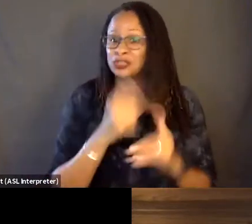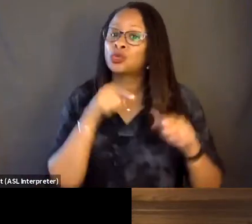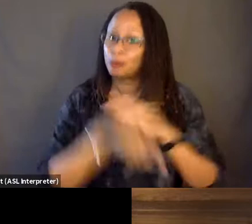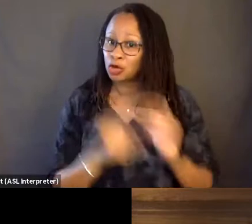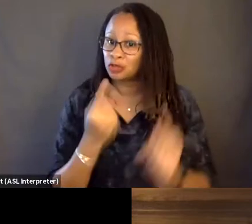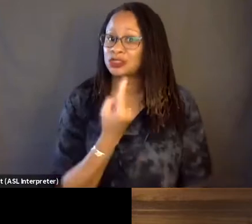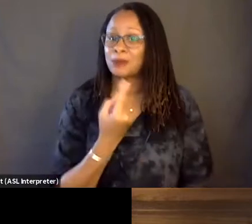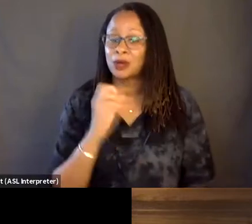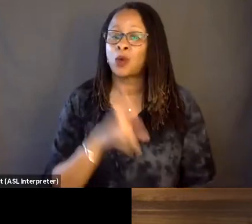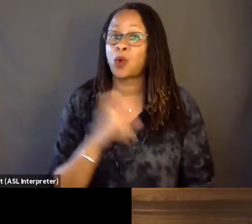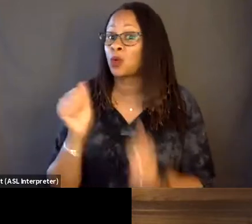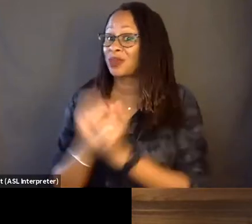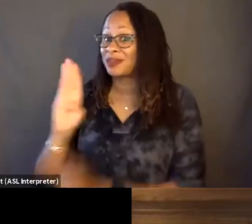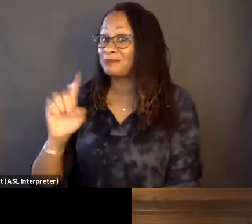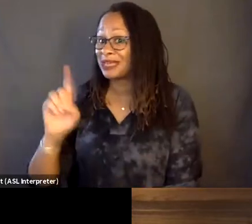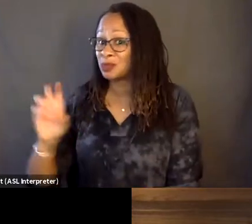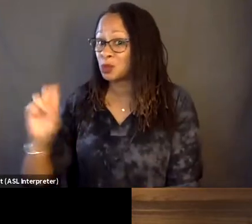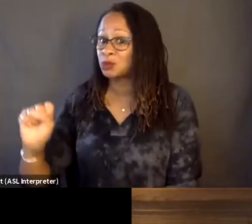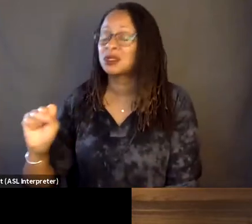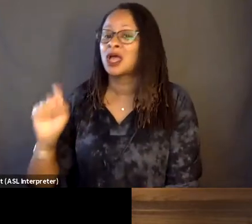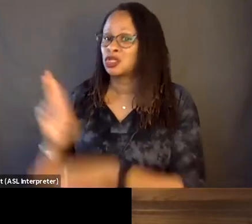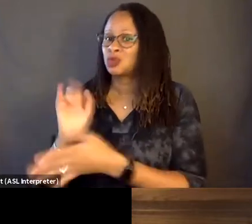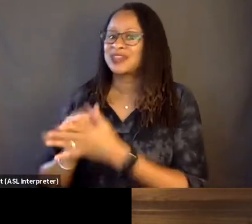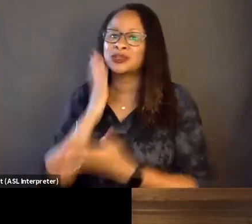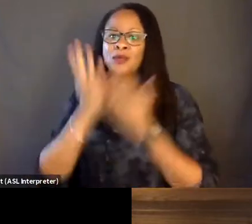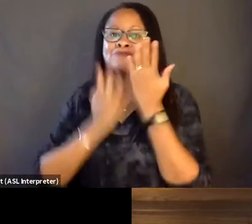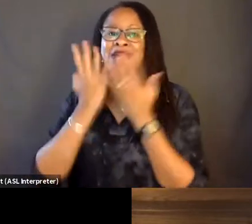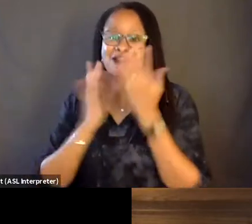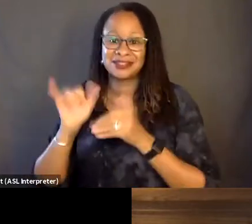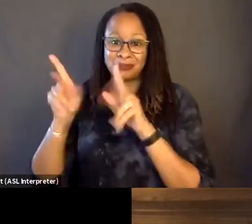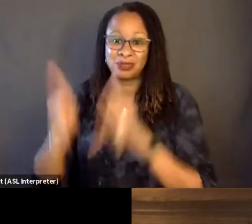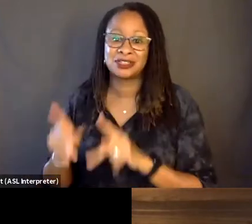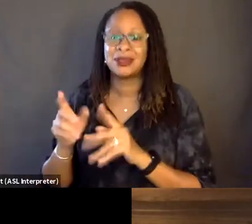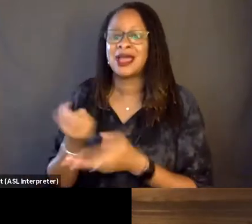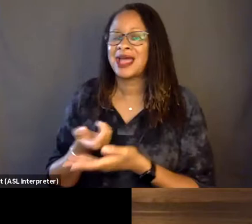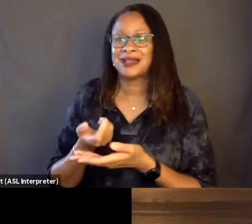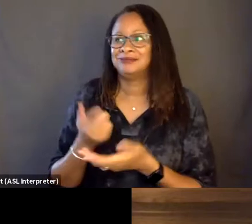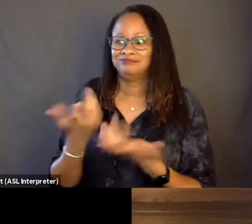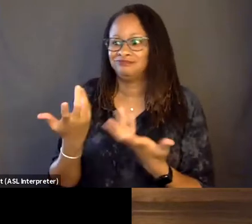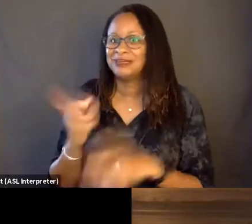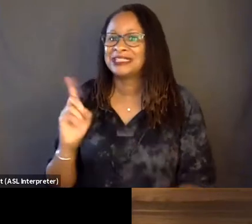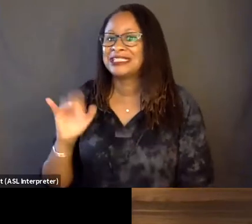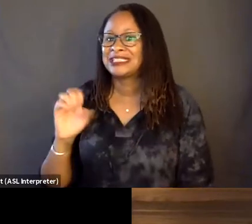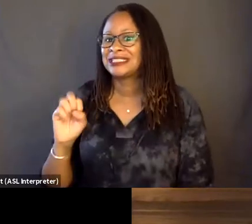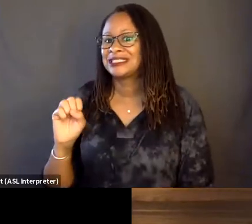Or in the case of Bezos, use that to embarrass them and discredit them. So, yeah.